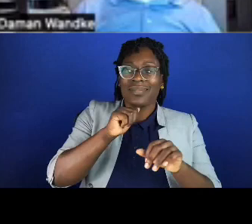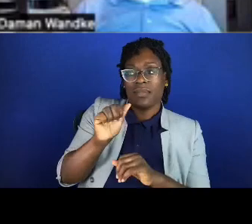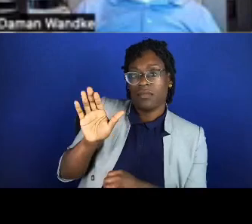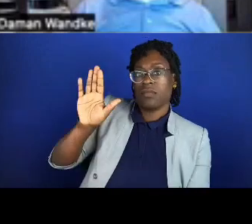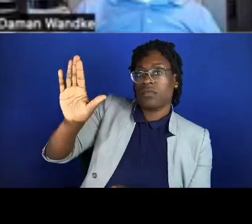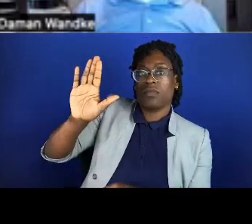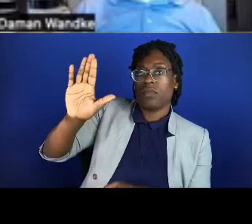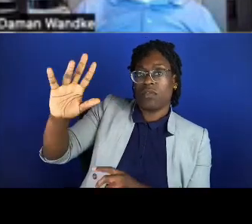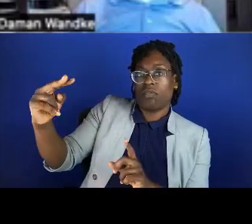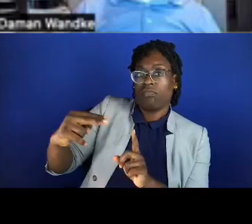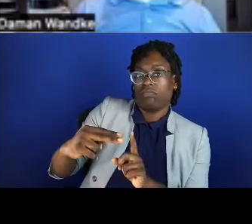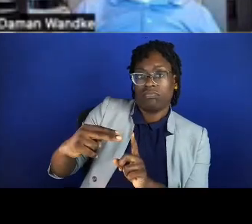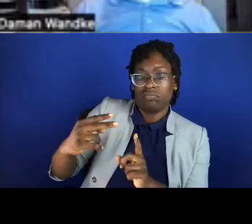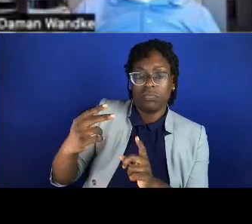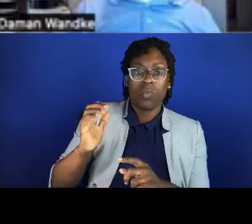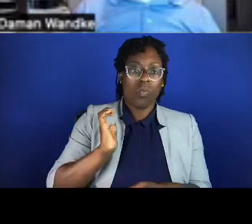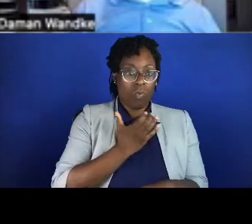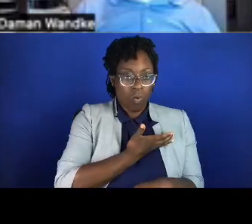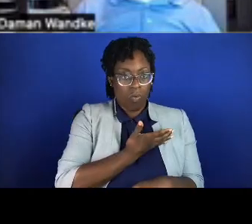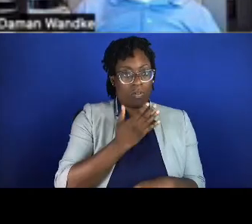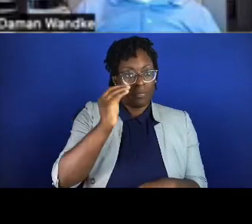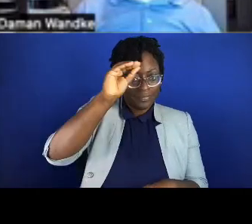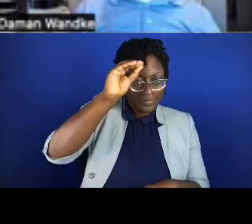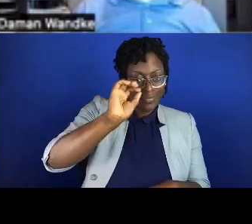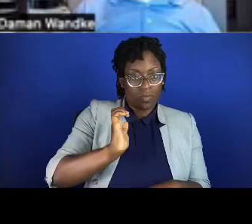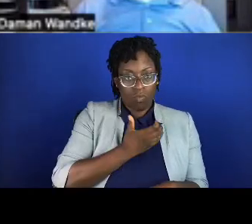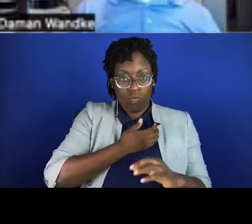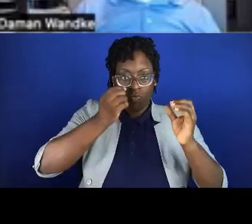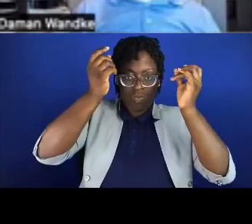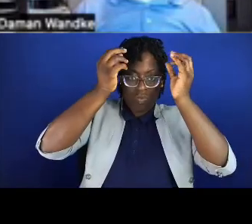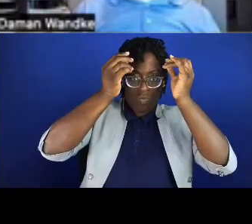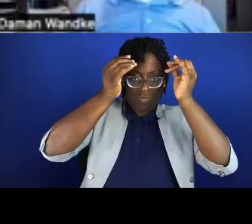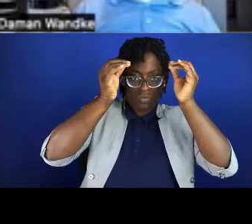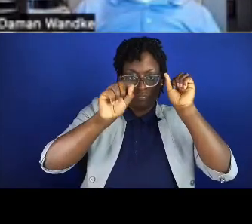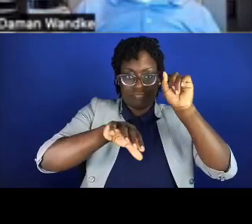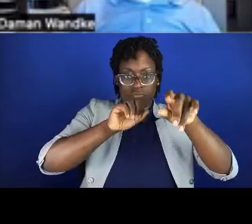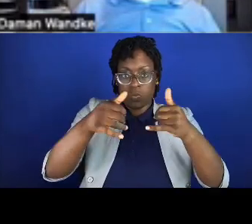do not necessarily reflect the views of the SBA.